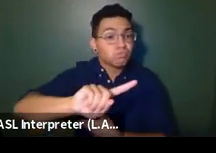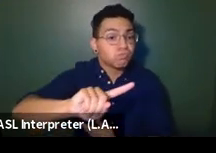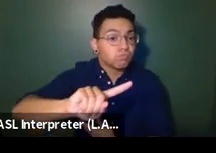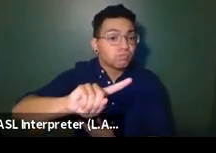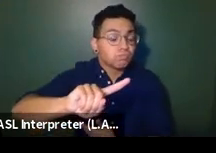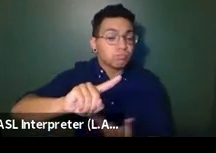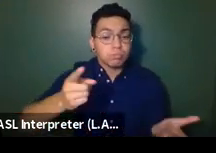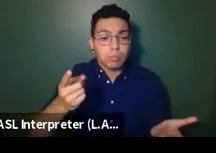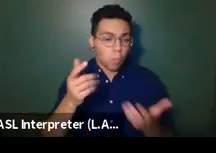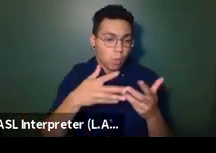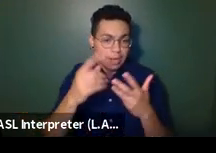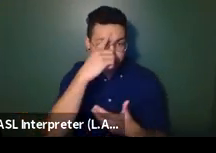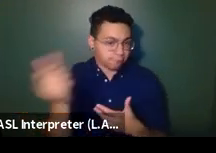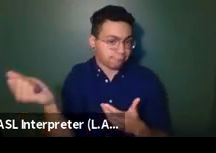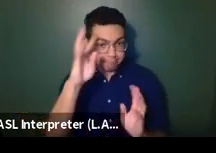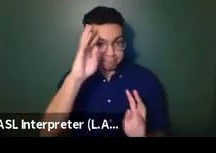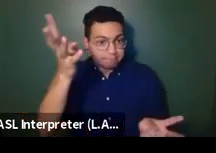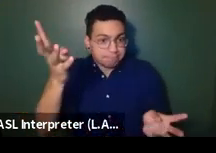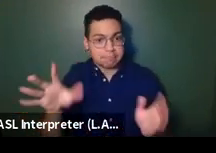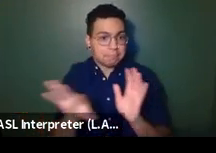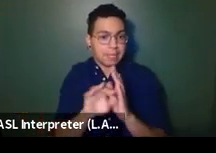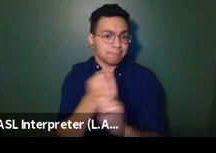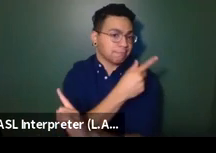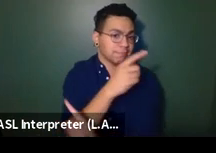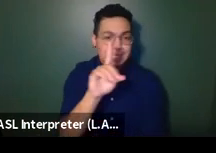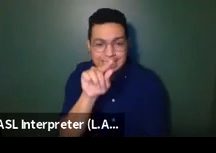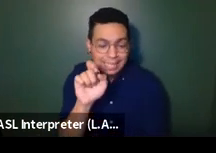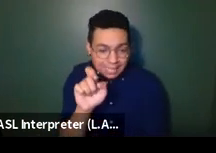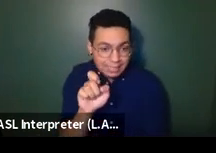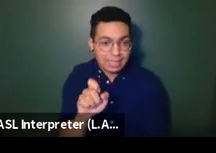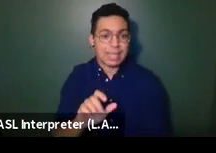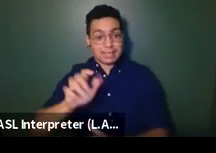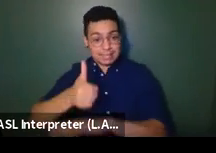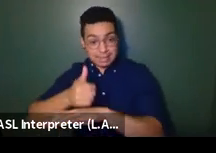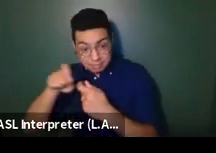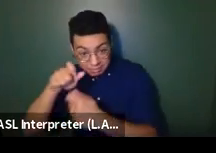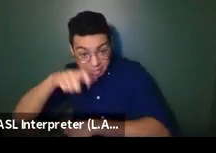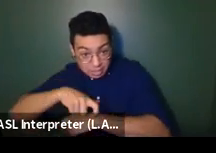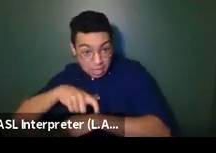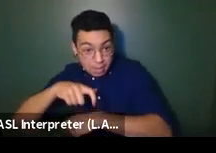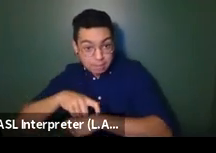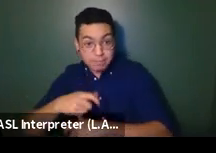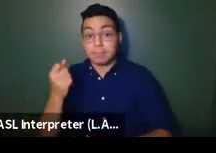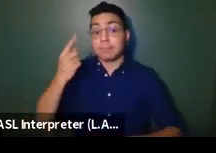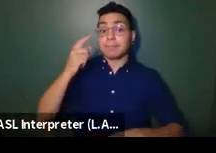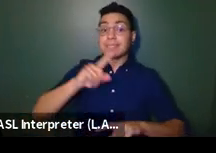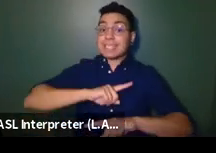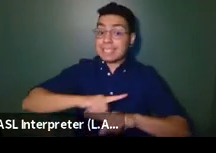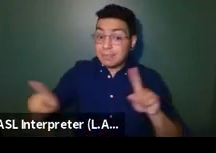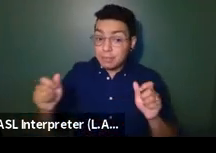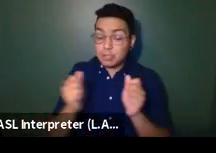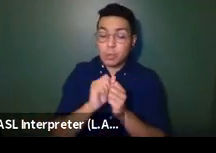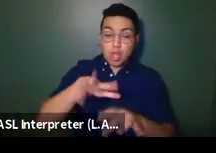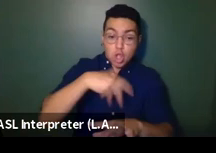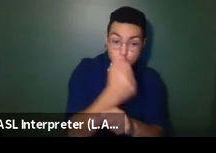ESD 189 - Amy Colburn: Or whatever it might be, let's see. Let's just pick a date and time. So the difference between locked and submissions enabled.